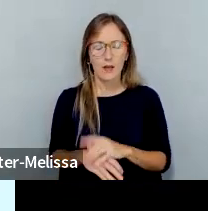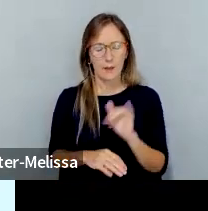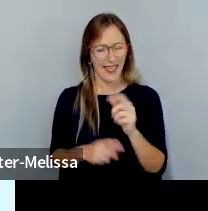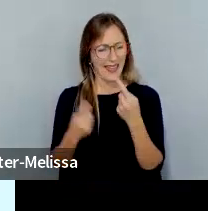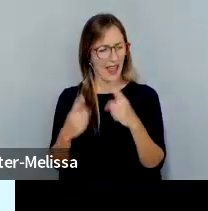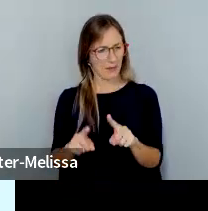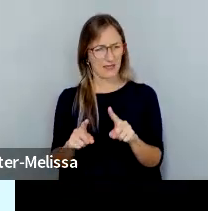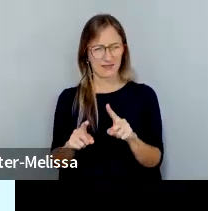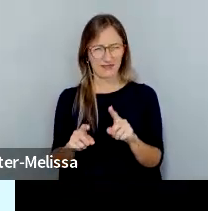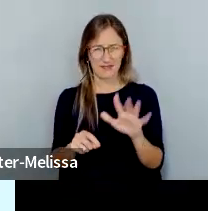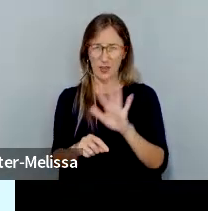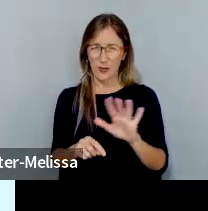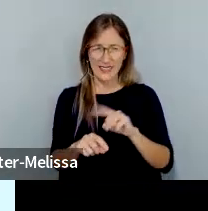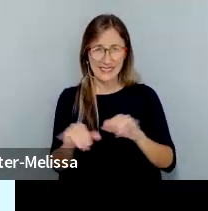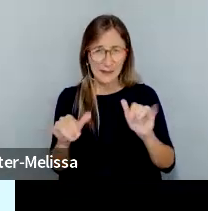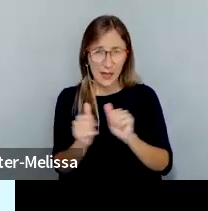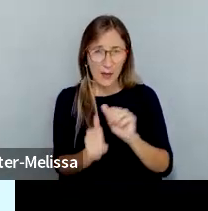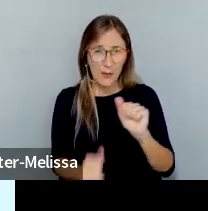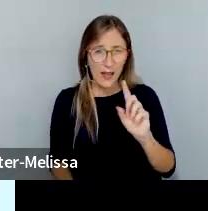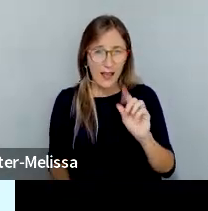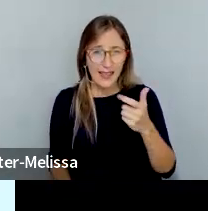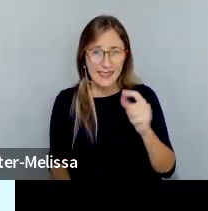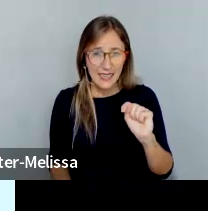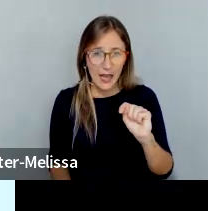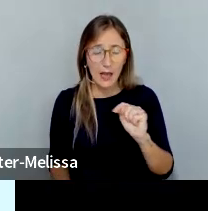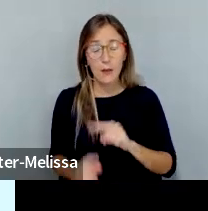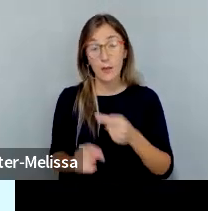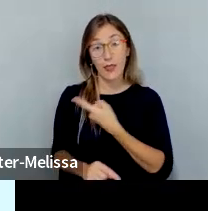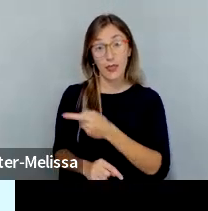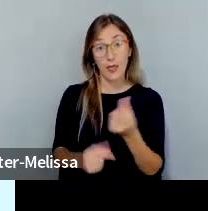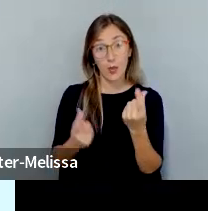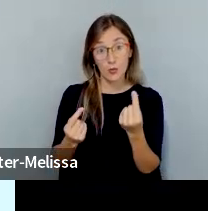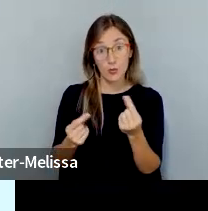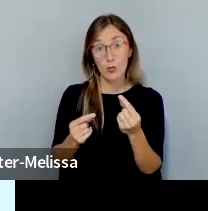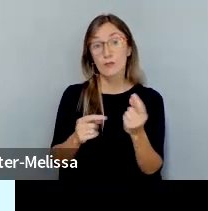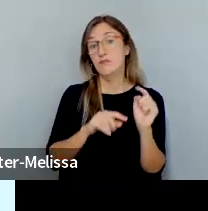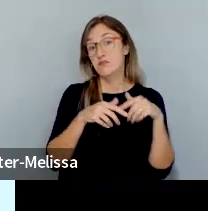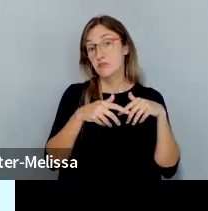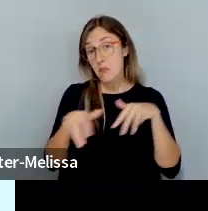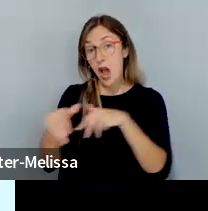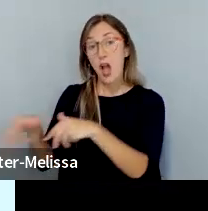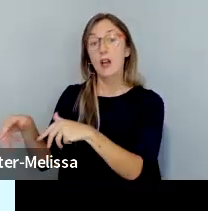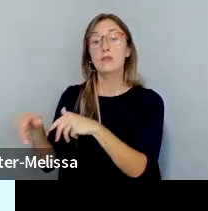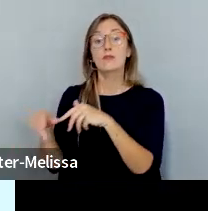knew personally. That happened right on the tail -- I'm trying to think of that was before or after adapt action -- which ever way, that did not